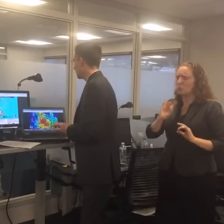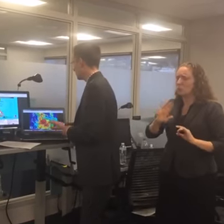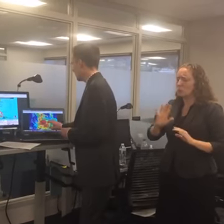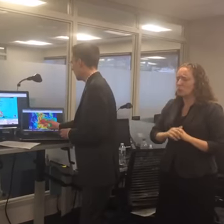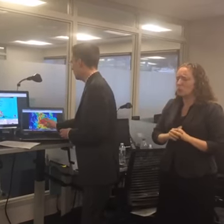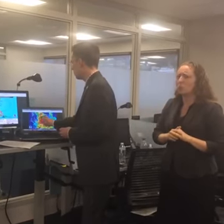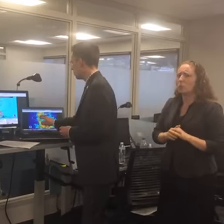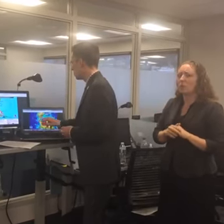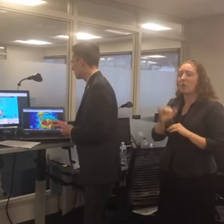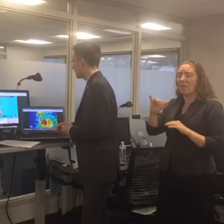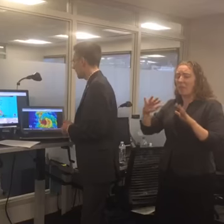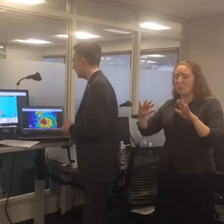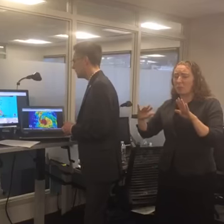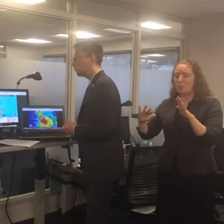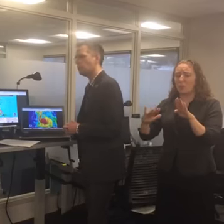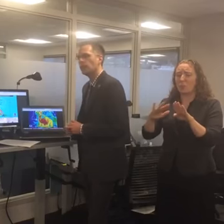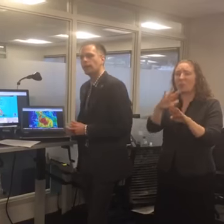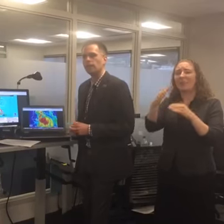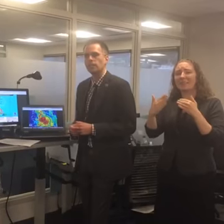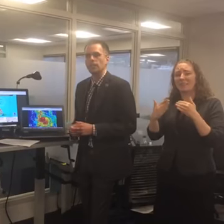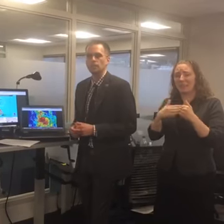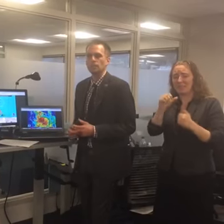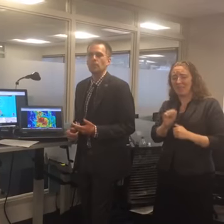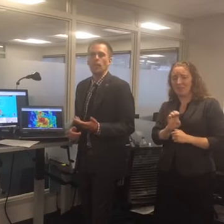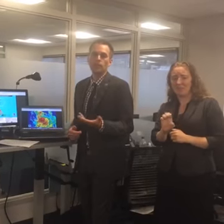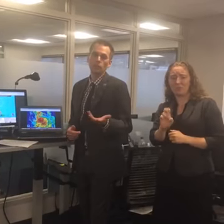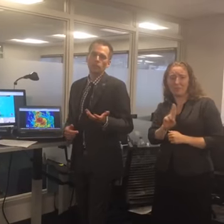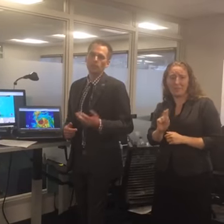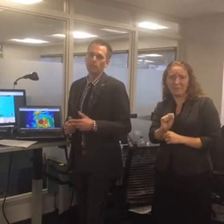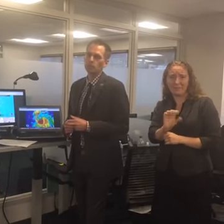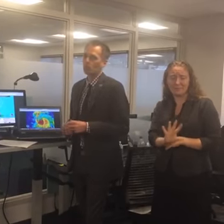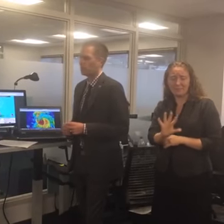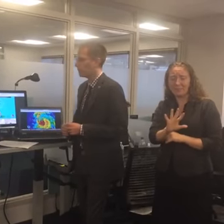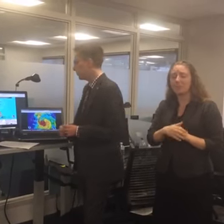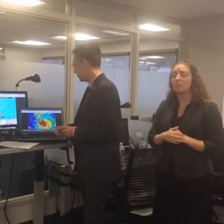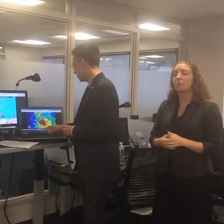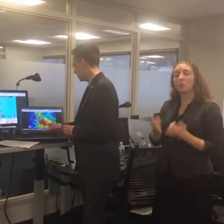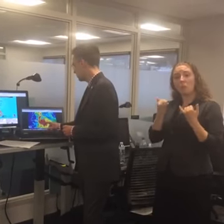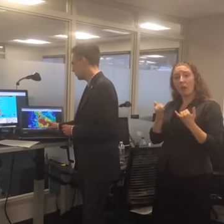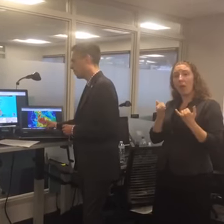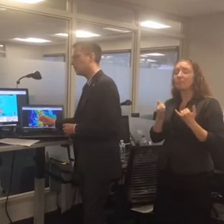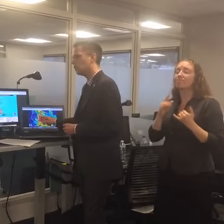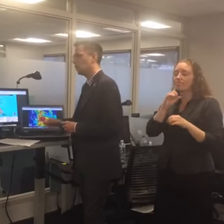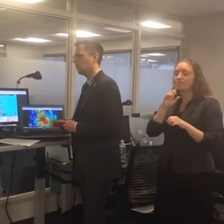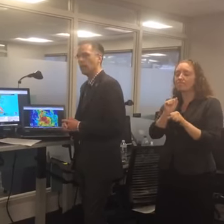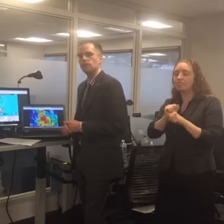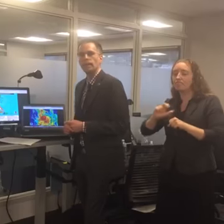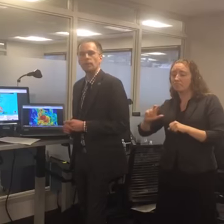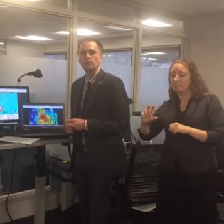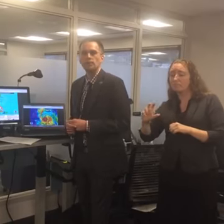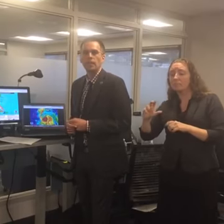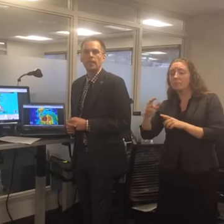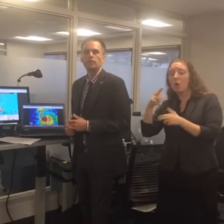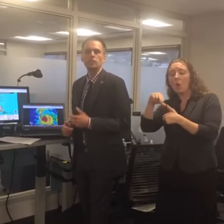heading its way towards the southeastern United States. At this point in time the storm is moving towards the northwest at 12 mph and it is